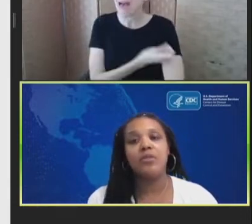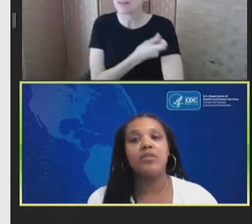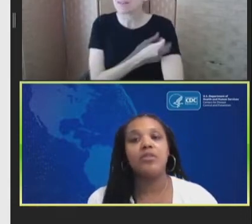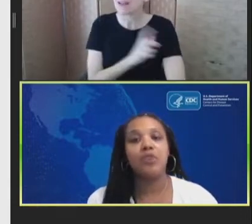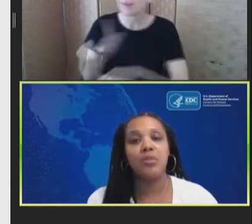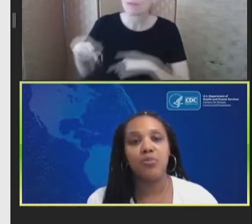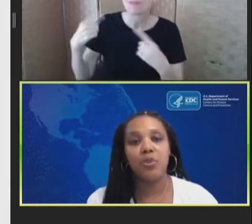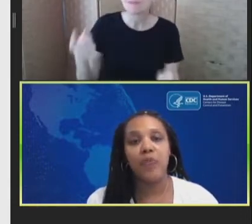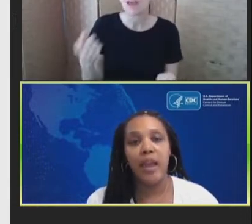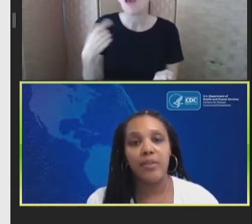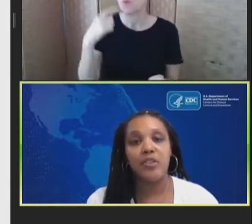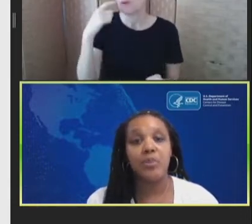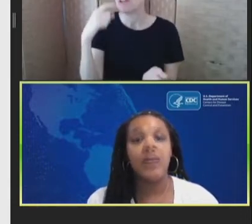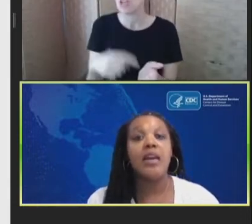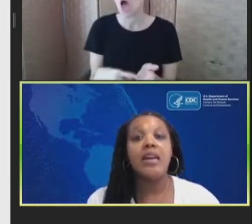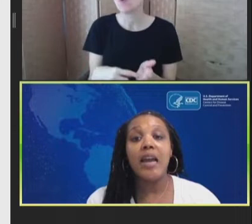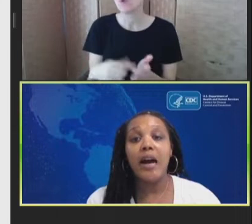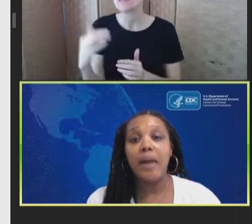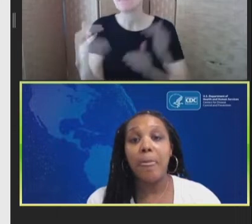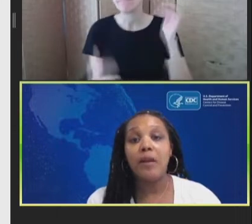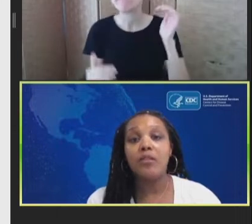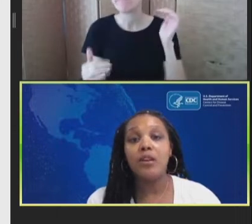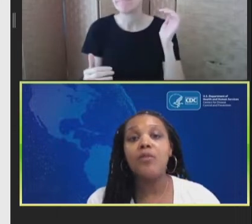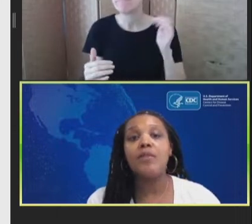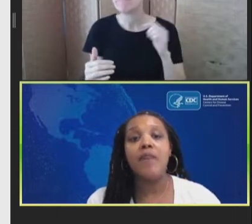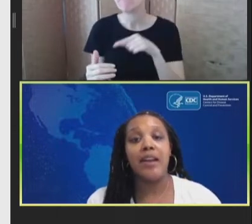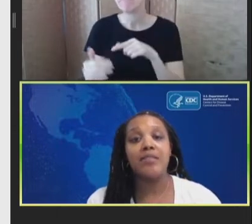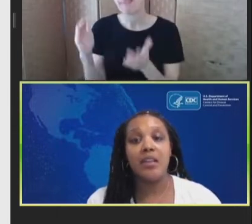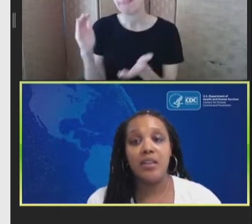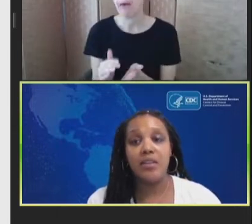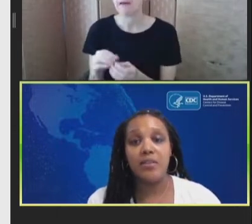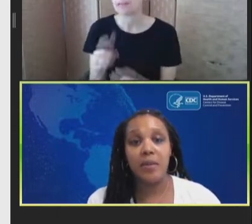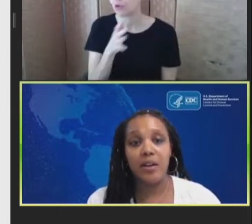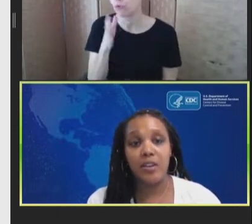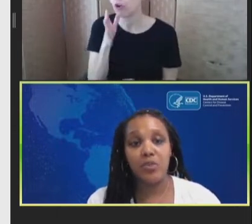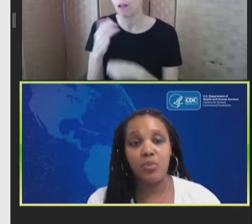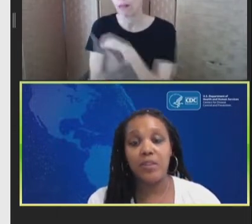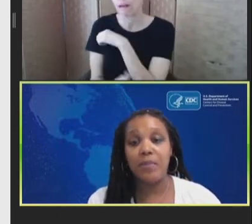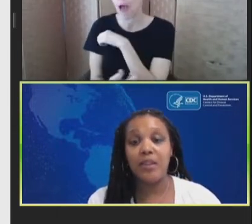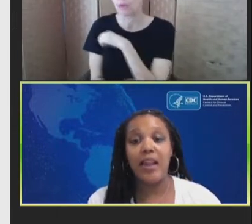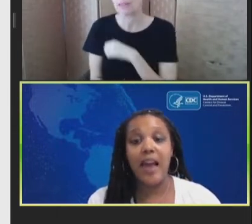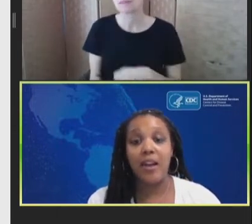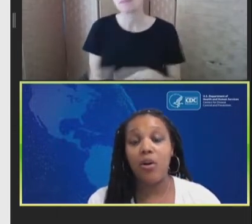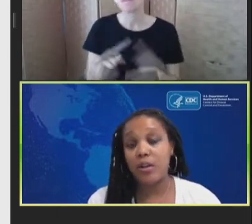some differences in urban and rural counties, but COVID vaccine disparities were something that had